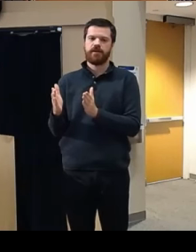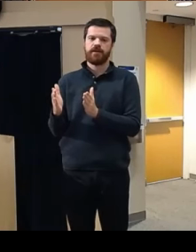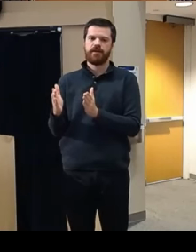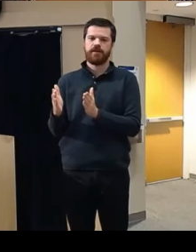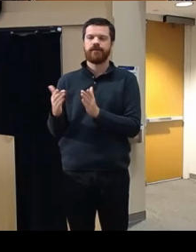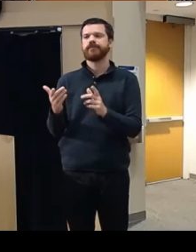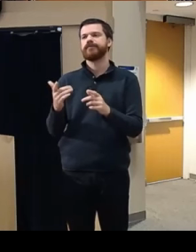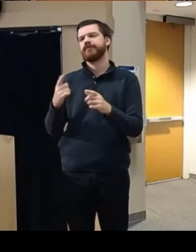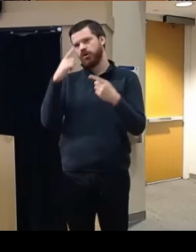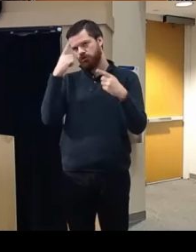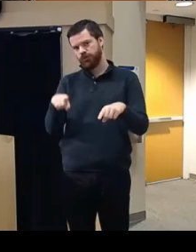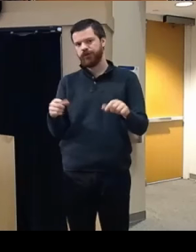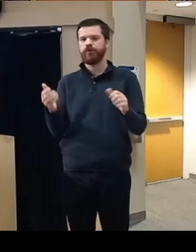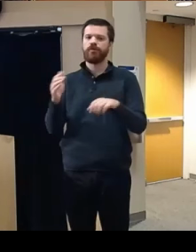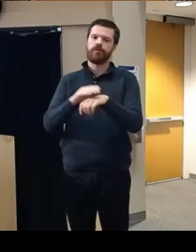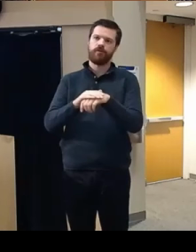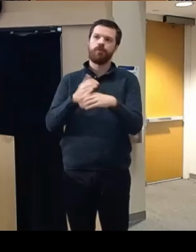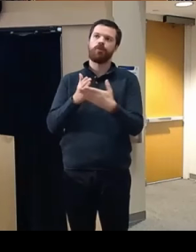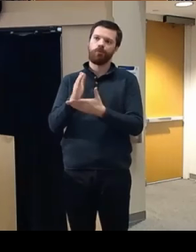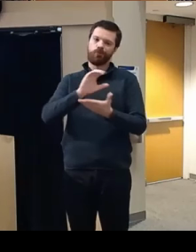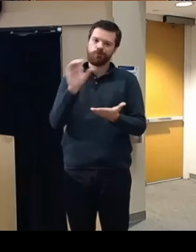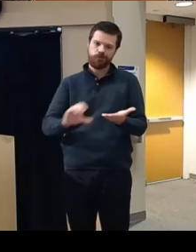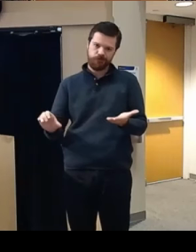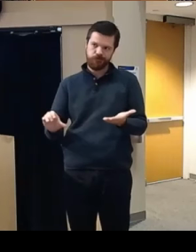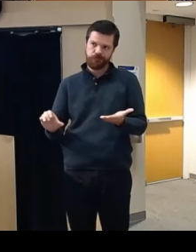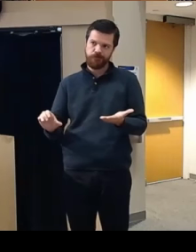Zoom I can sign